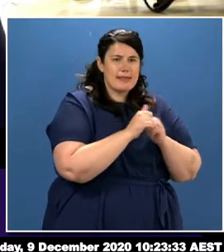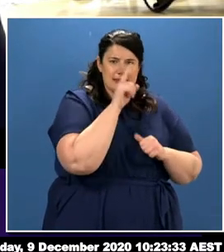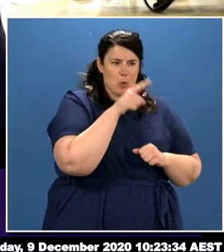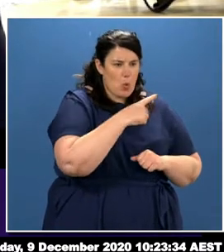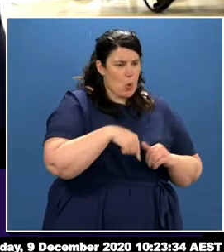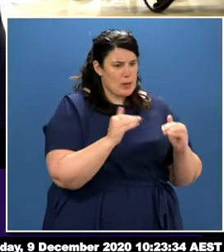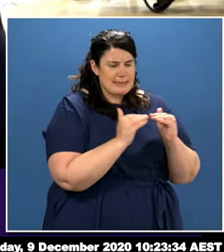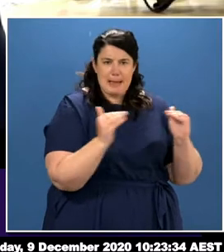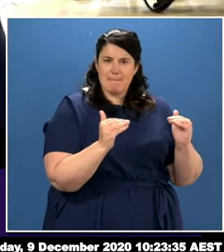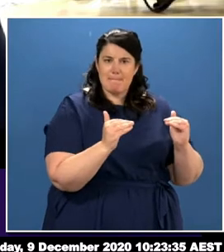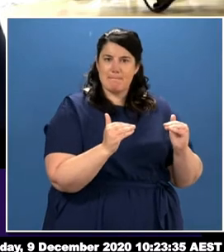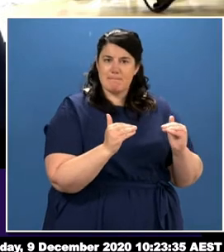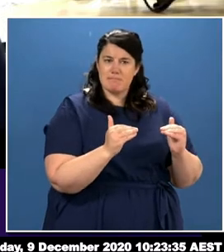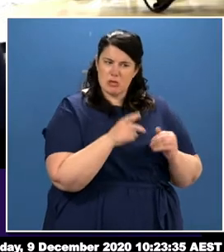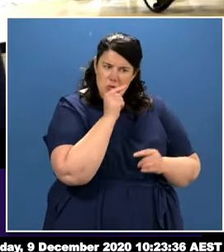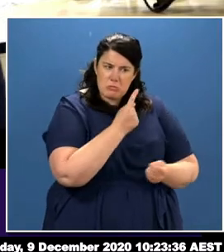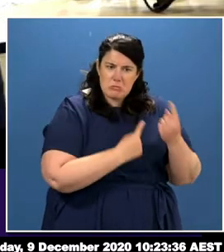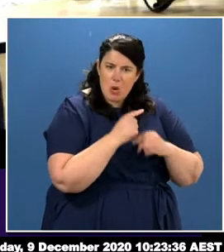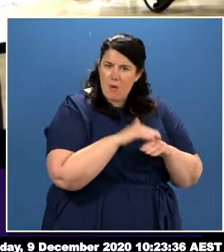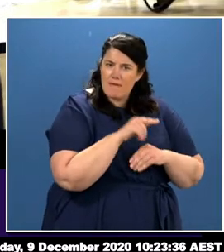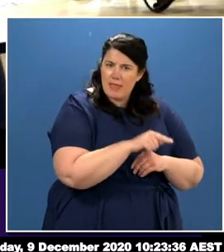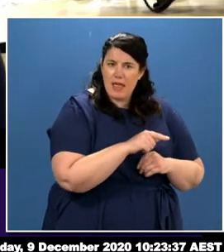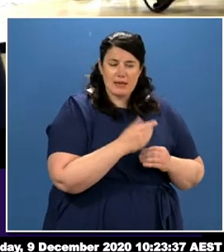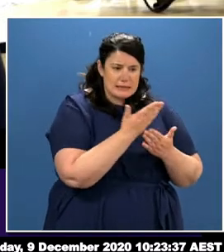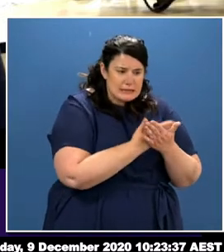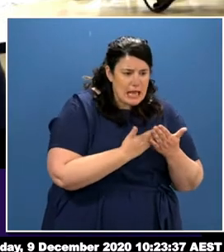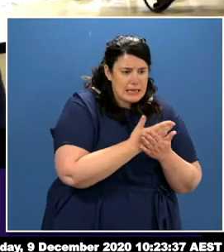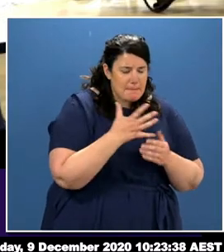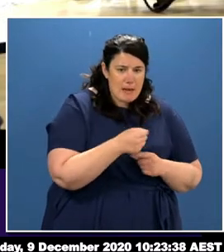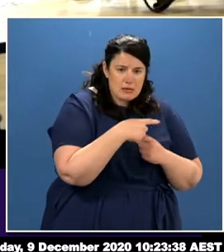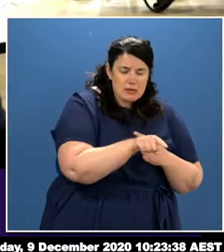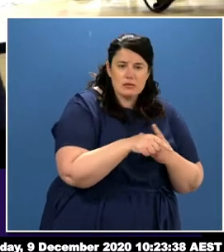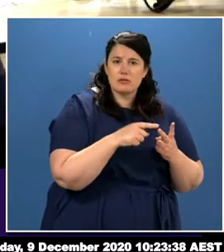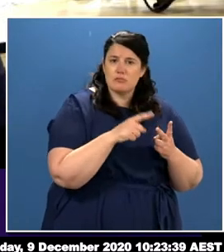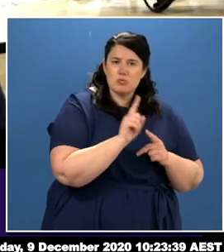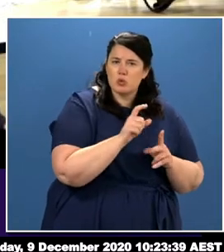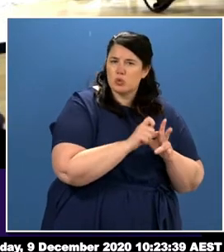Can you explain that in relation to expectations with study and all of those sorts of things? Yes.